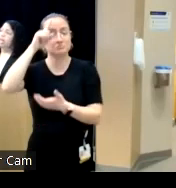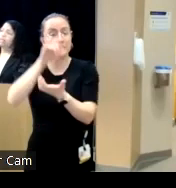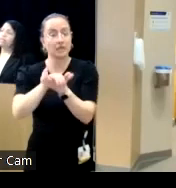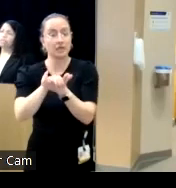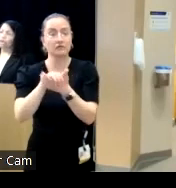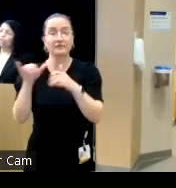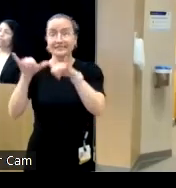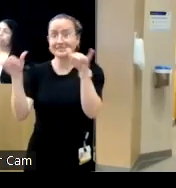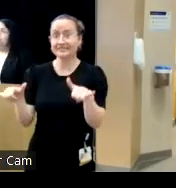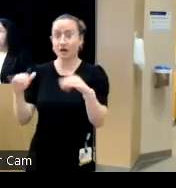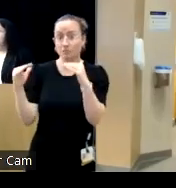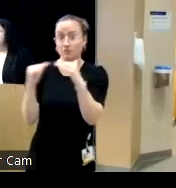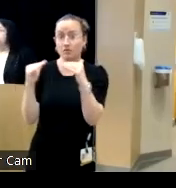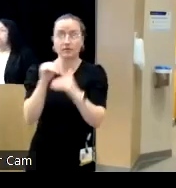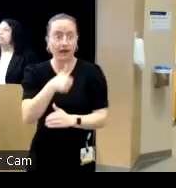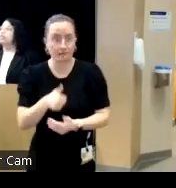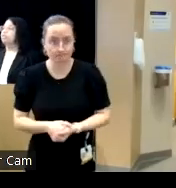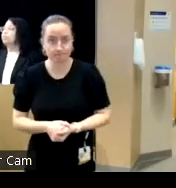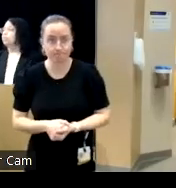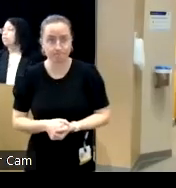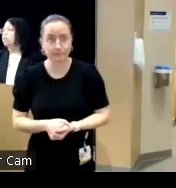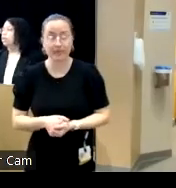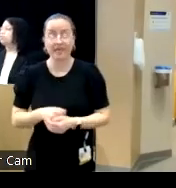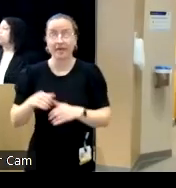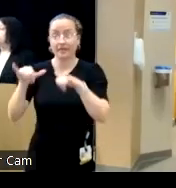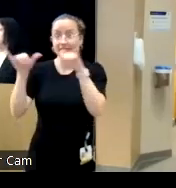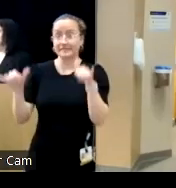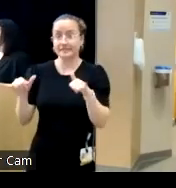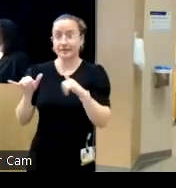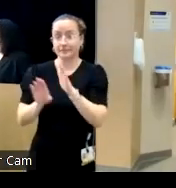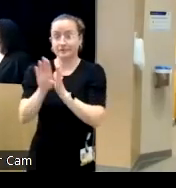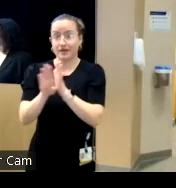and it serves to punish youth especially youth of color